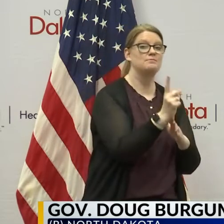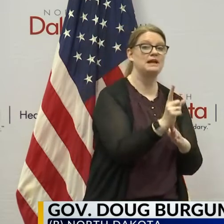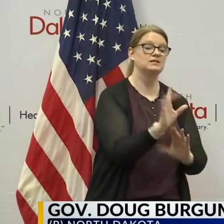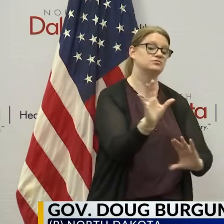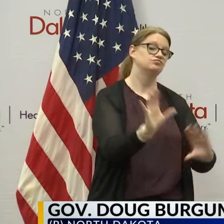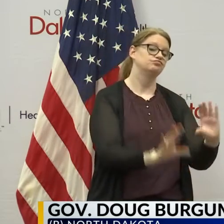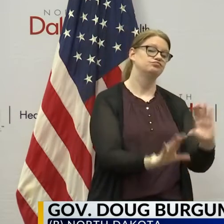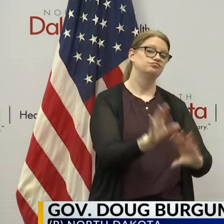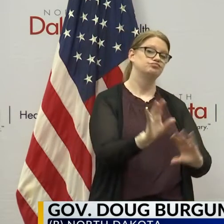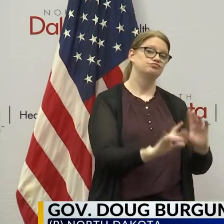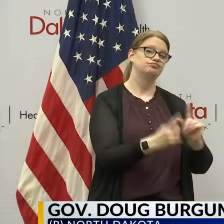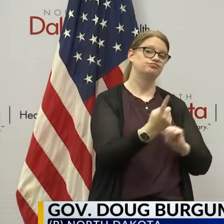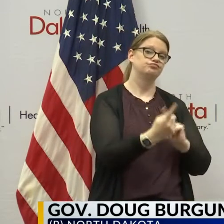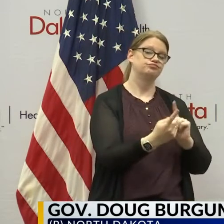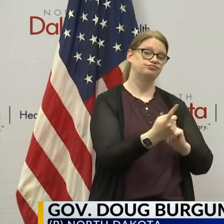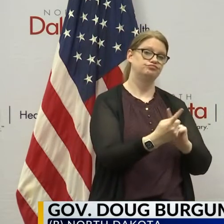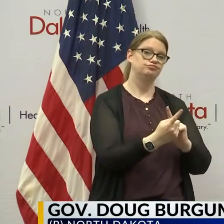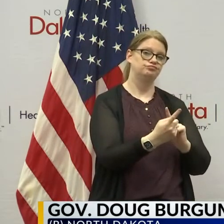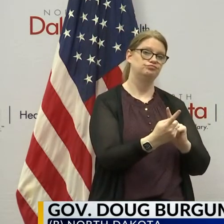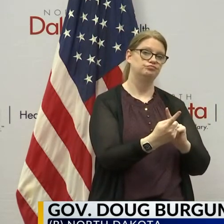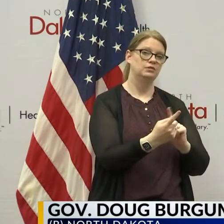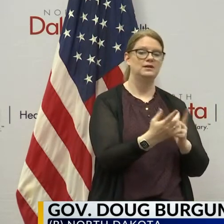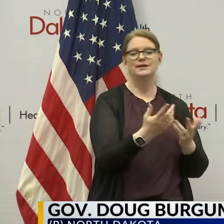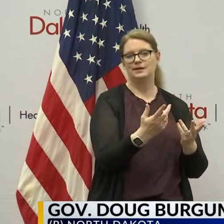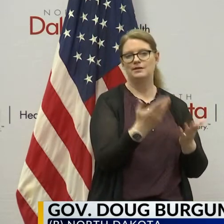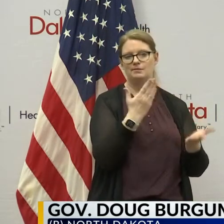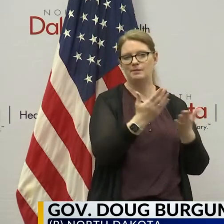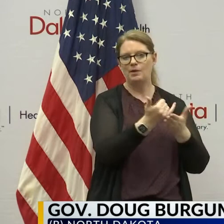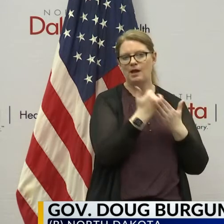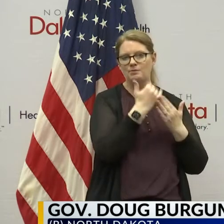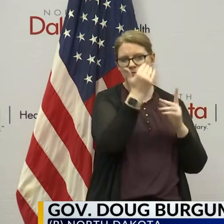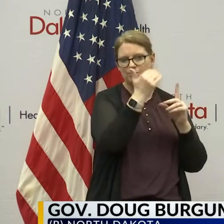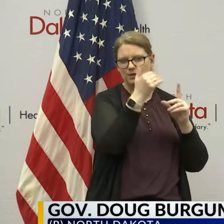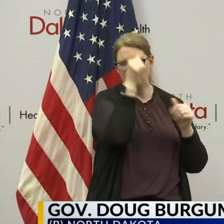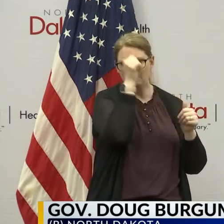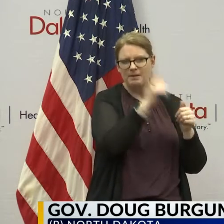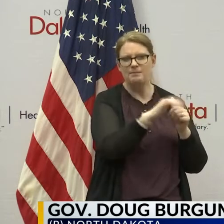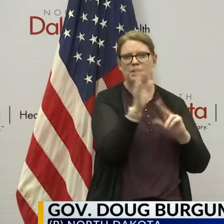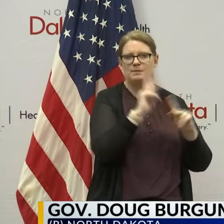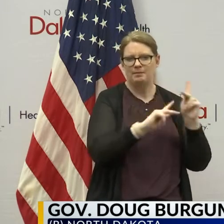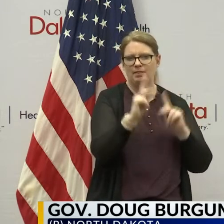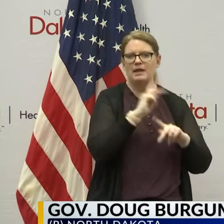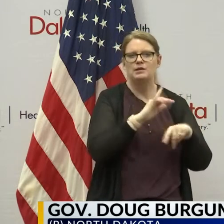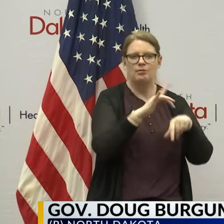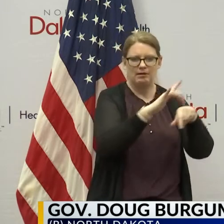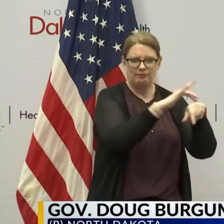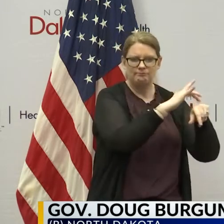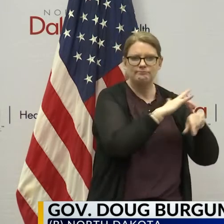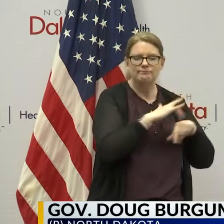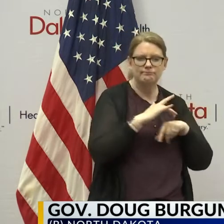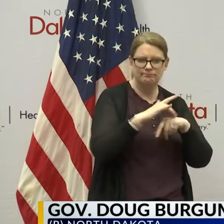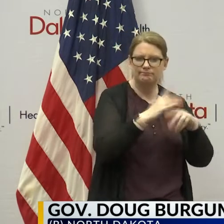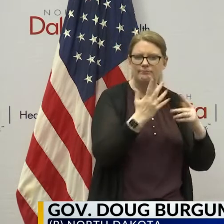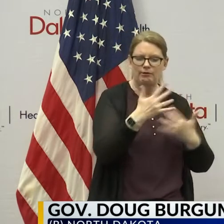IF YOU SPENT 20 MINUTES AT A GROCERY STORE IT WILL KNOW THAT YOU SPENT 20 MINUTES AT A GROCERY STORE AND IT WILL HELP